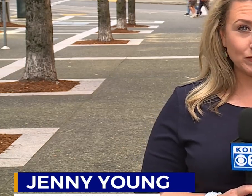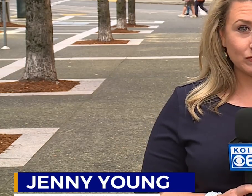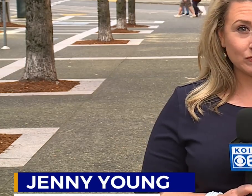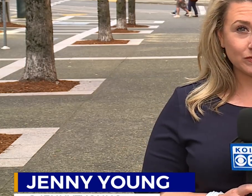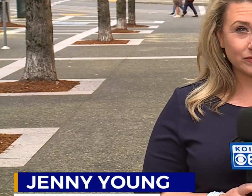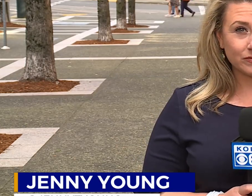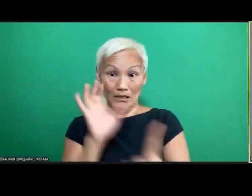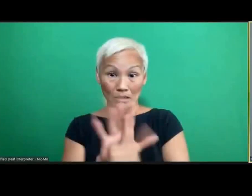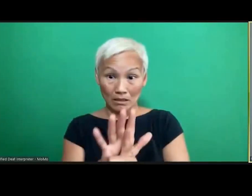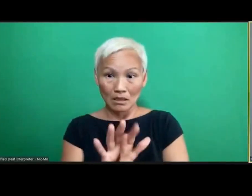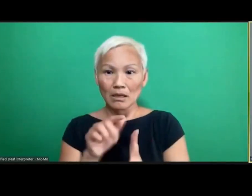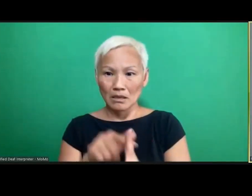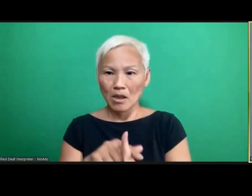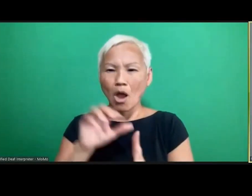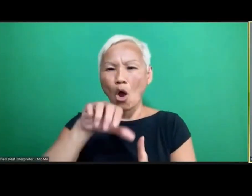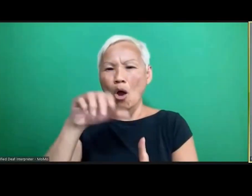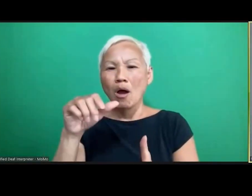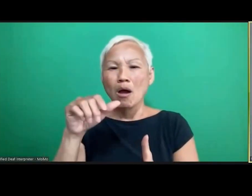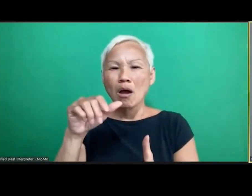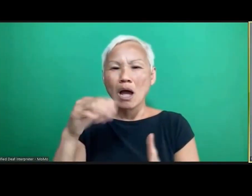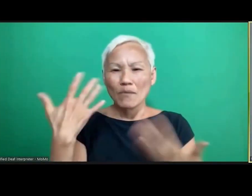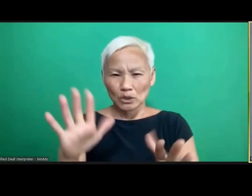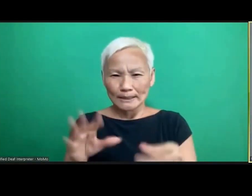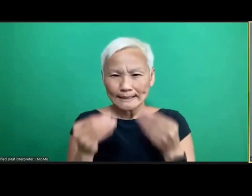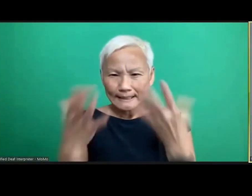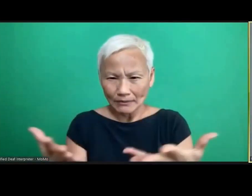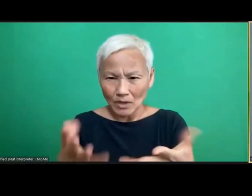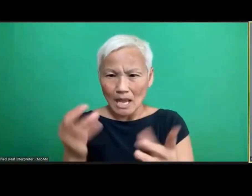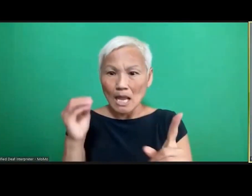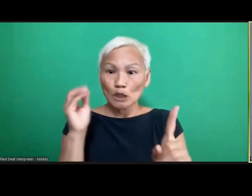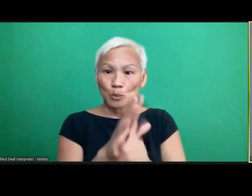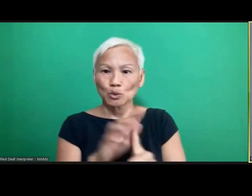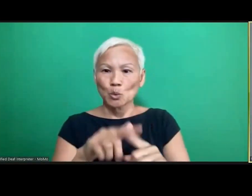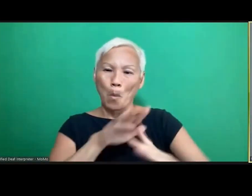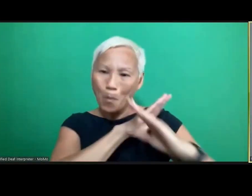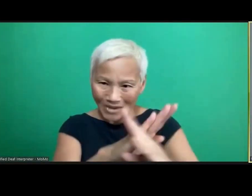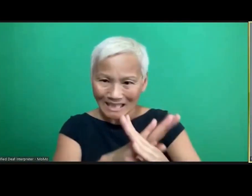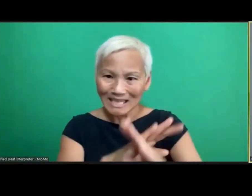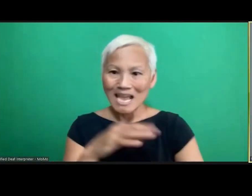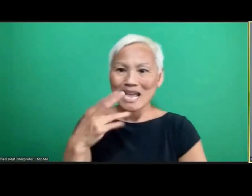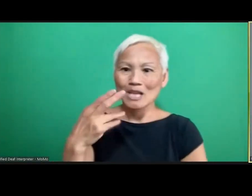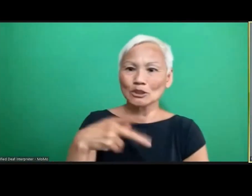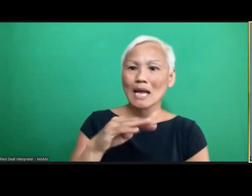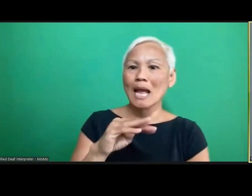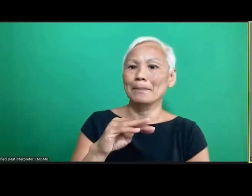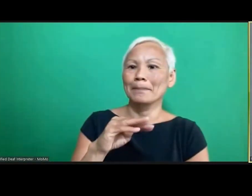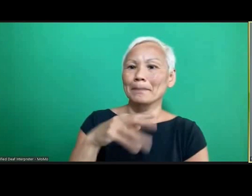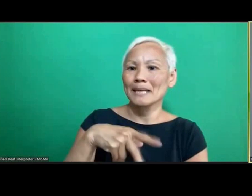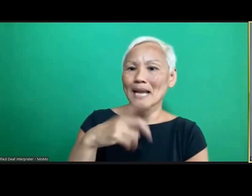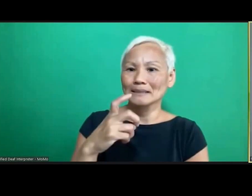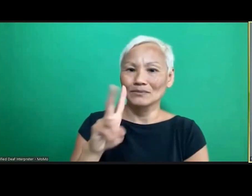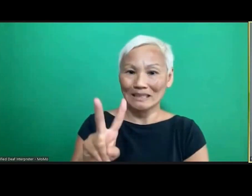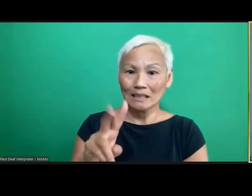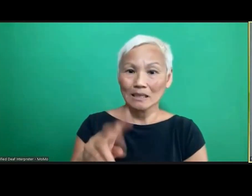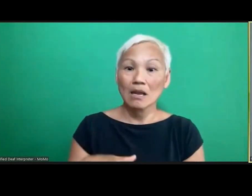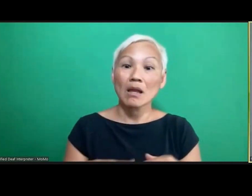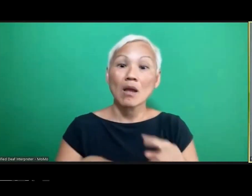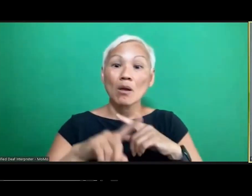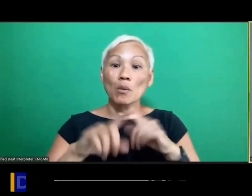SOMEBODY WHO HAS A CONFIRMED MONKEYPOX ARE PEOPLE WHO ARE TRAVELING TO AREAS WHERE THE VIRUS IS SPREADING.